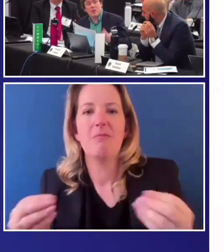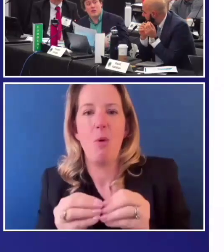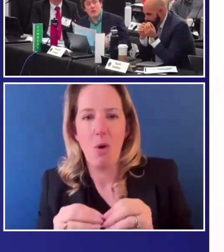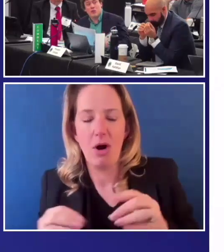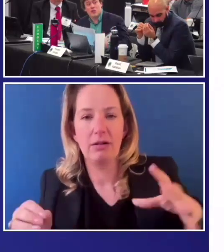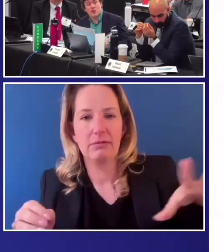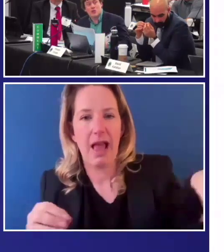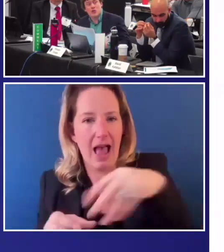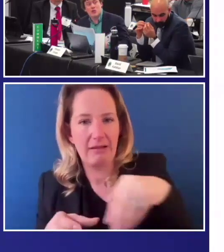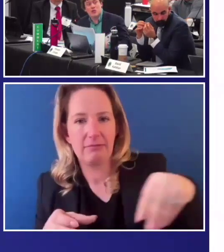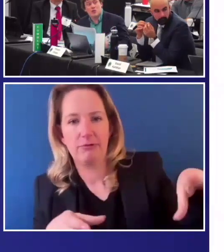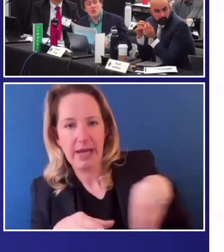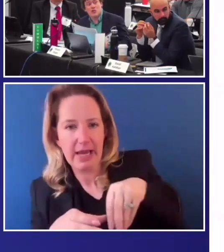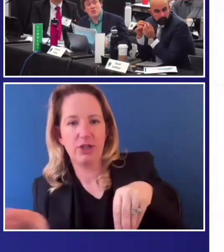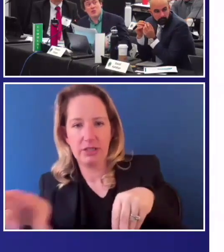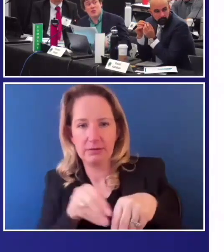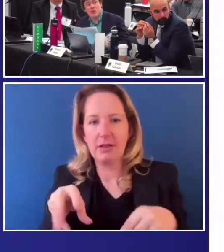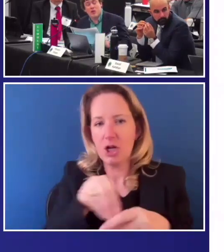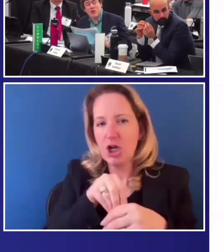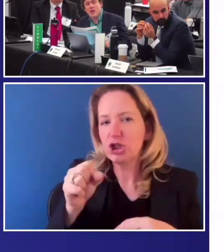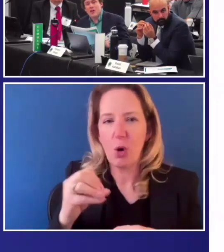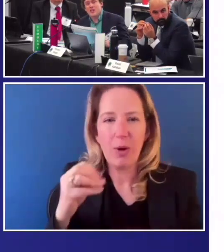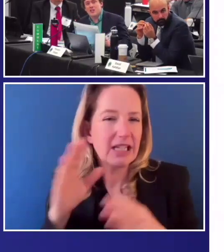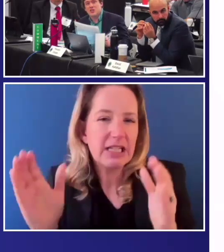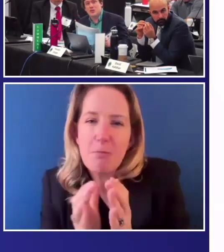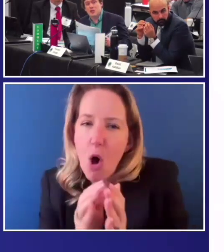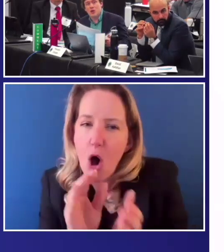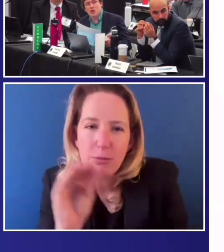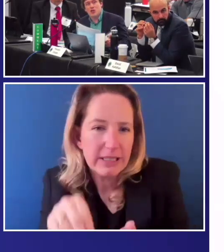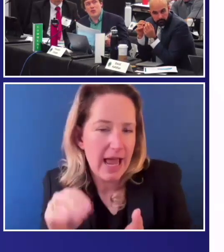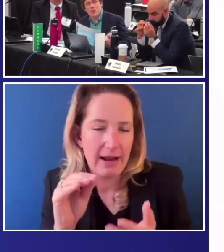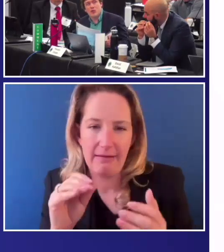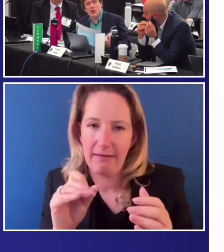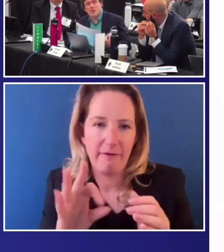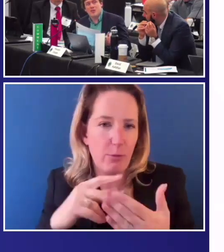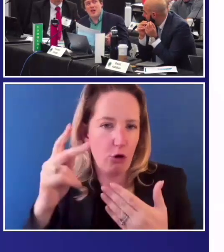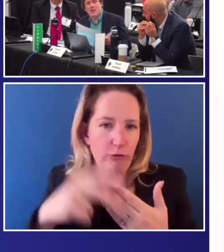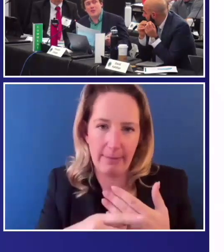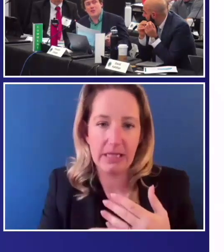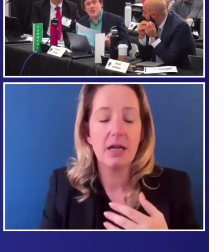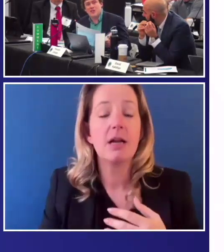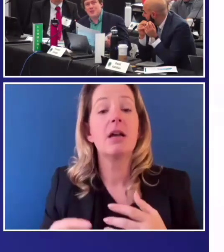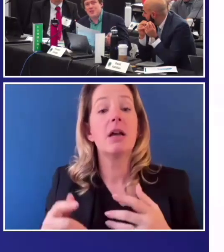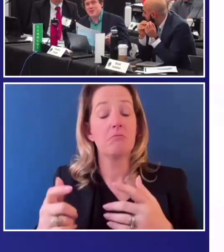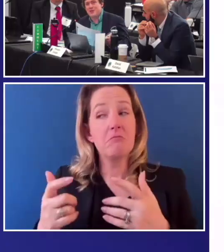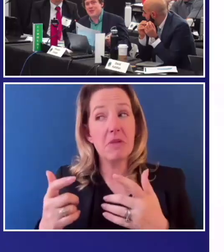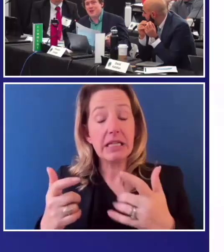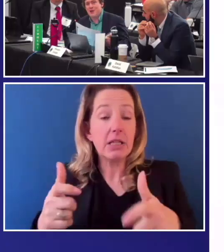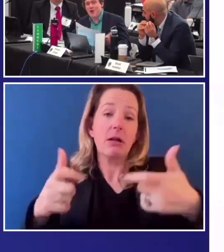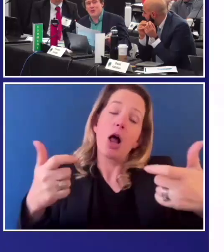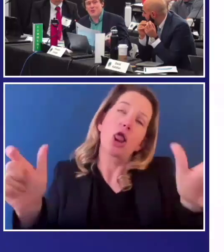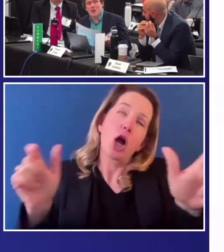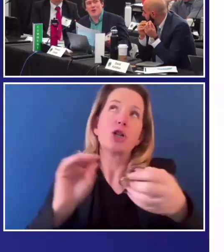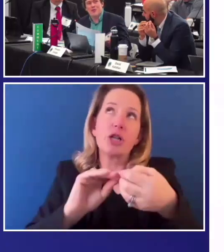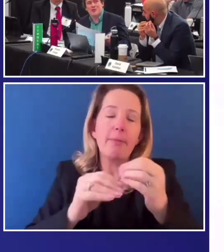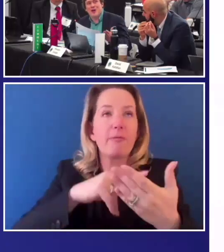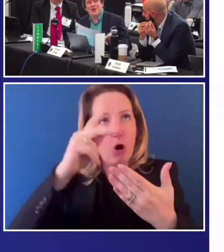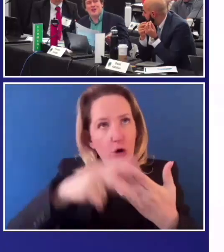up to the four-digit or to the two-digit CIP code level. It's a, it's a large number of programs in an absolute sense. But that's because all those programs are tiny.